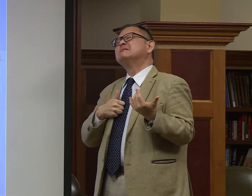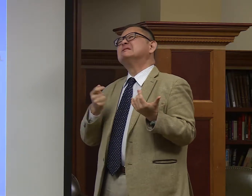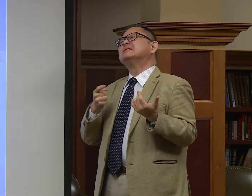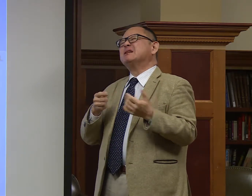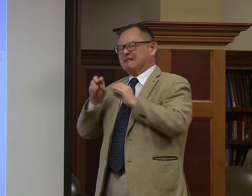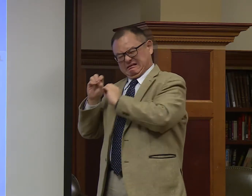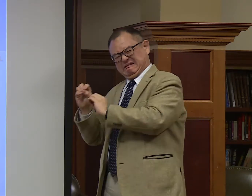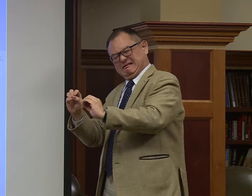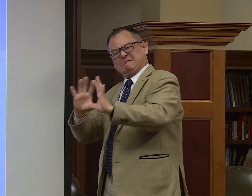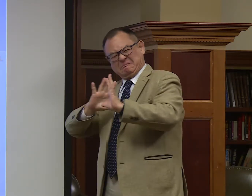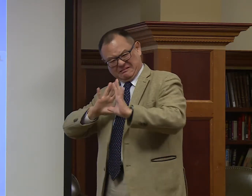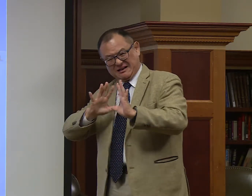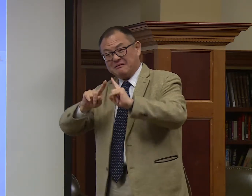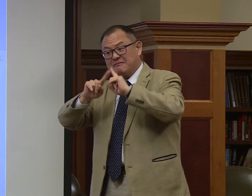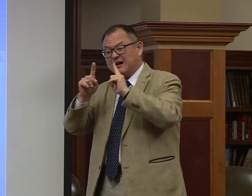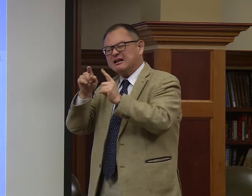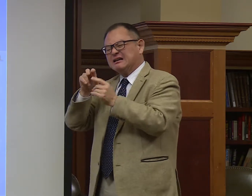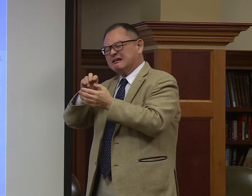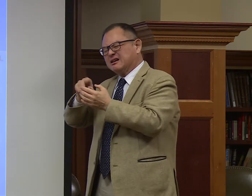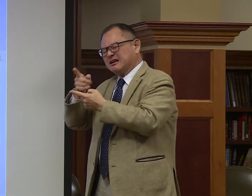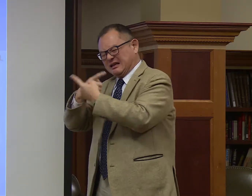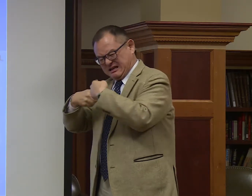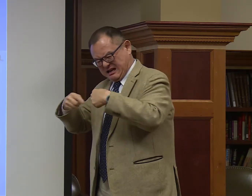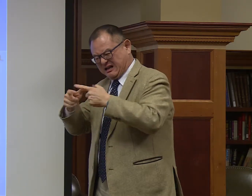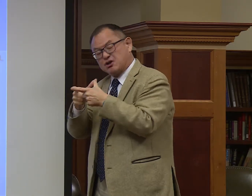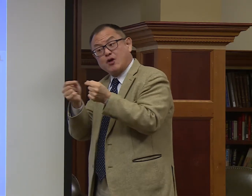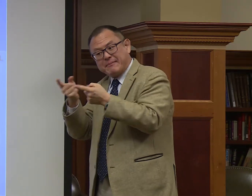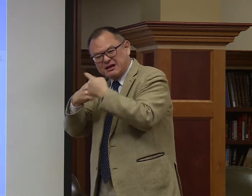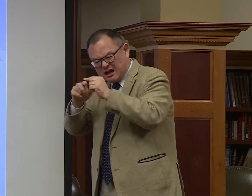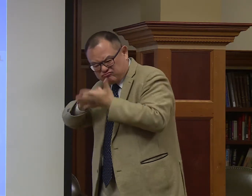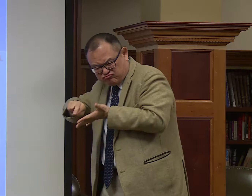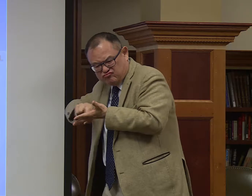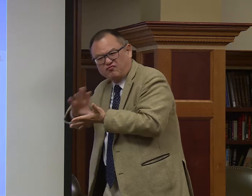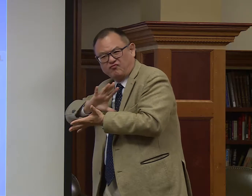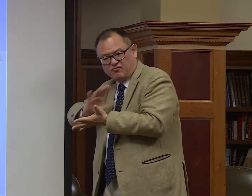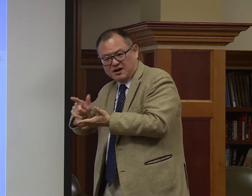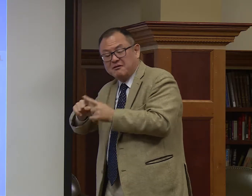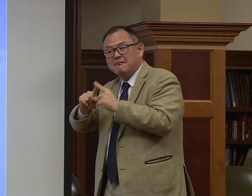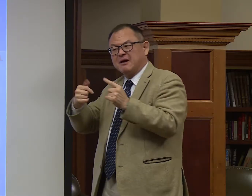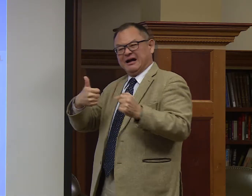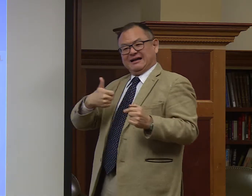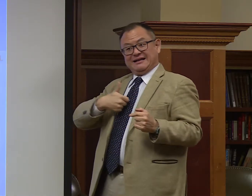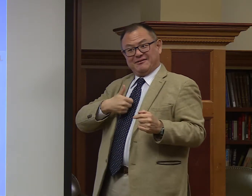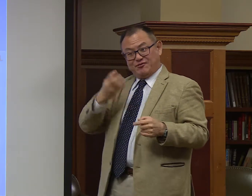Now, we taught and researched Japanese Sign Language, but, of course, again,